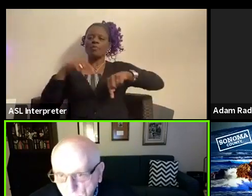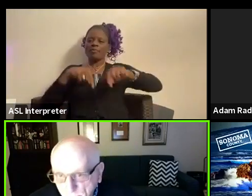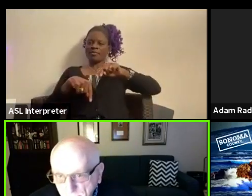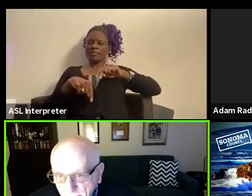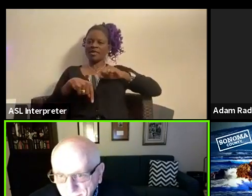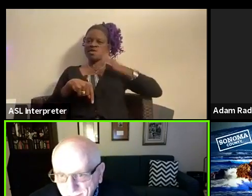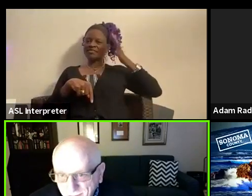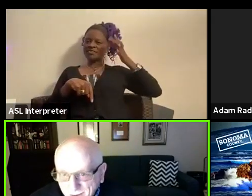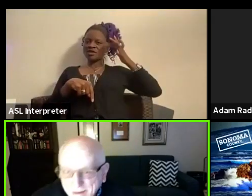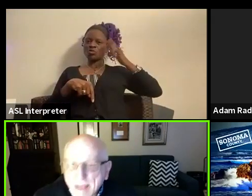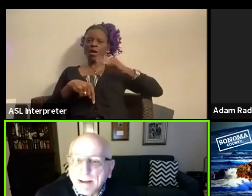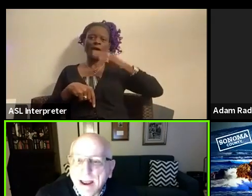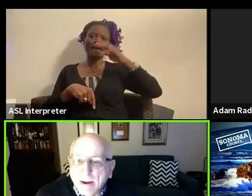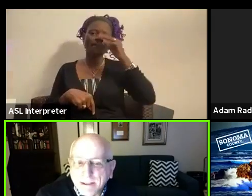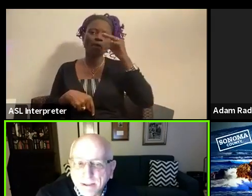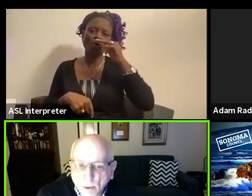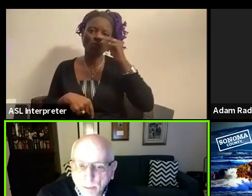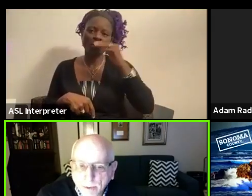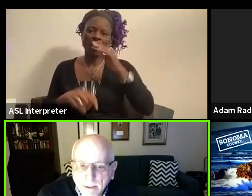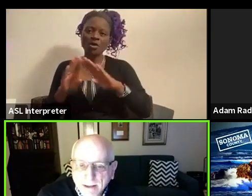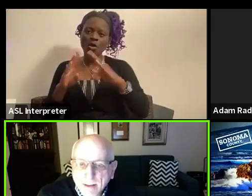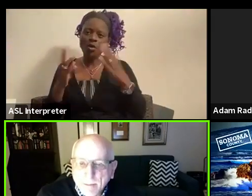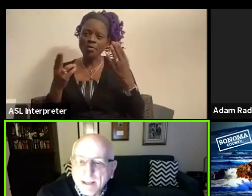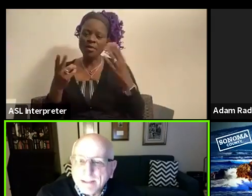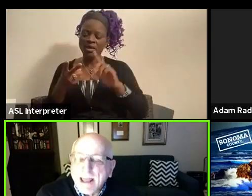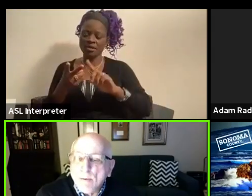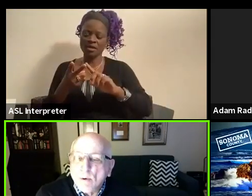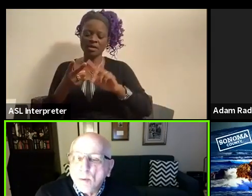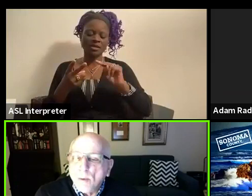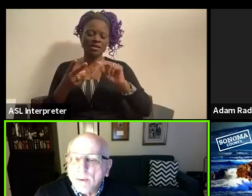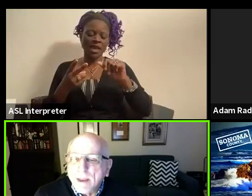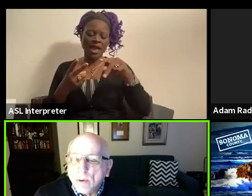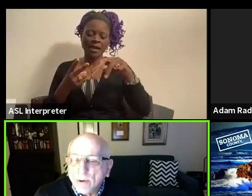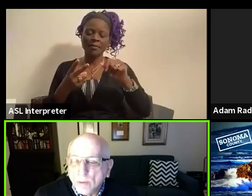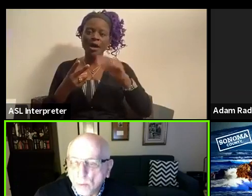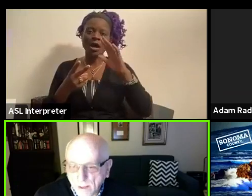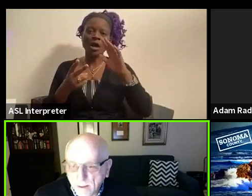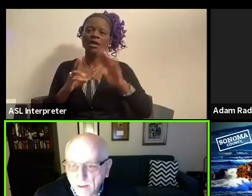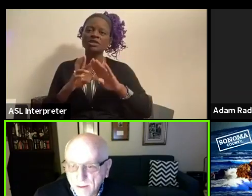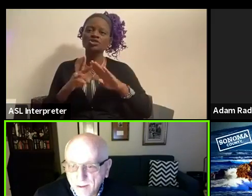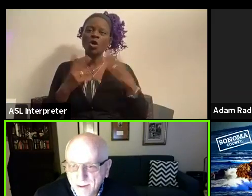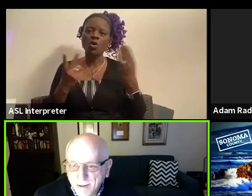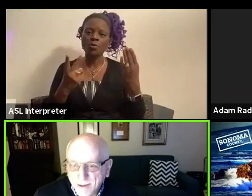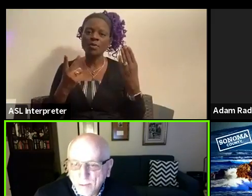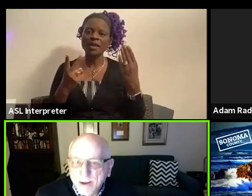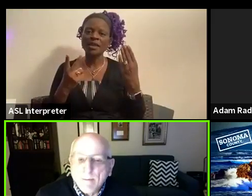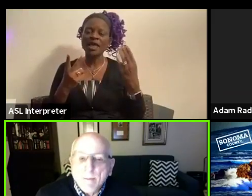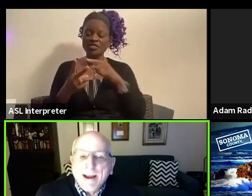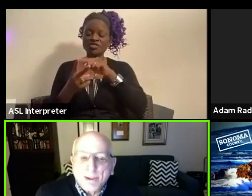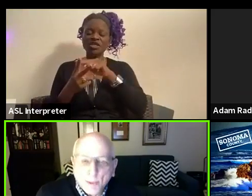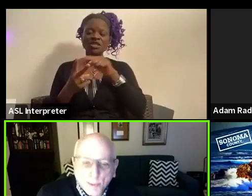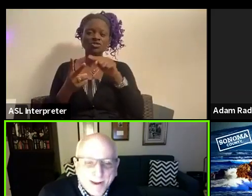open and Napa County is open because they were open when they were in the red. We never made it to red.